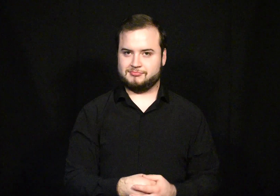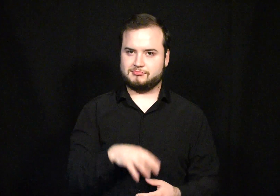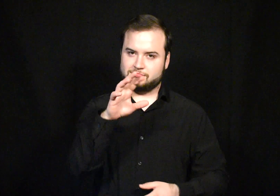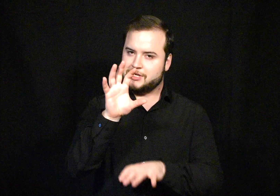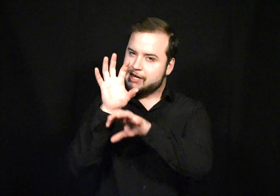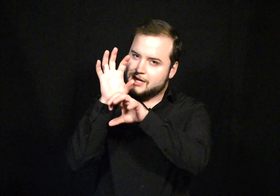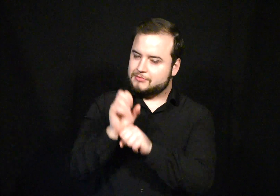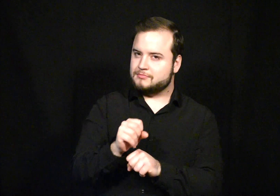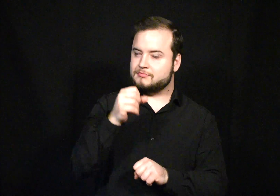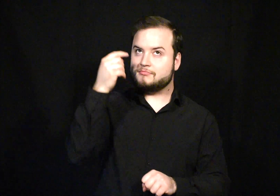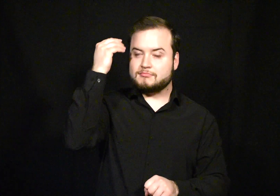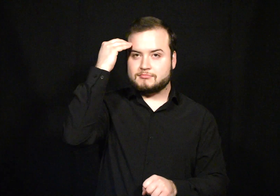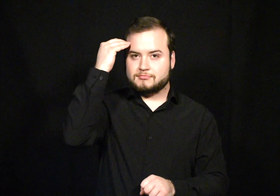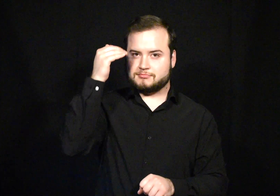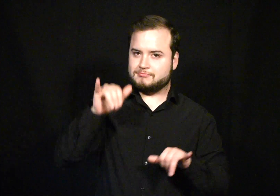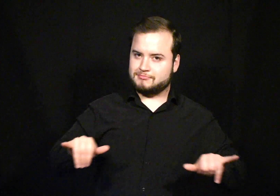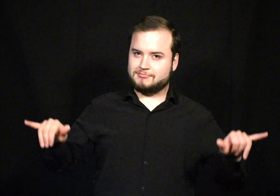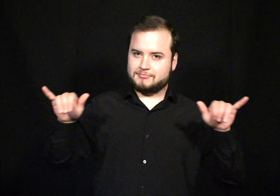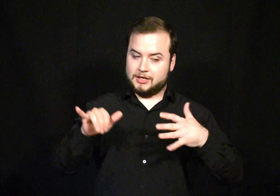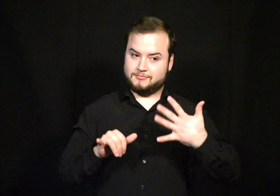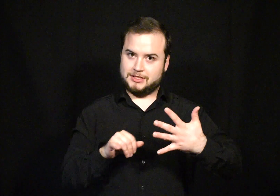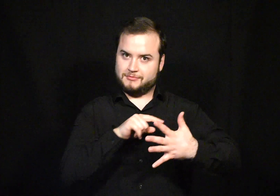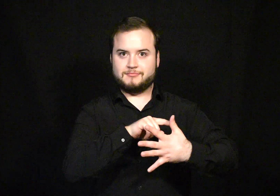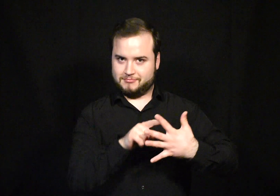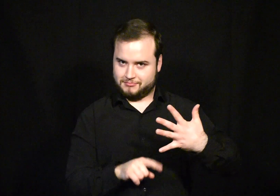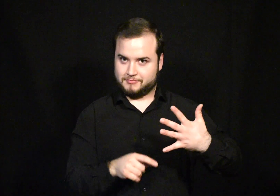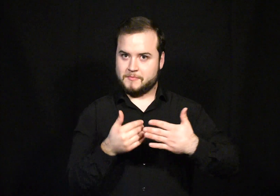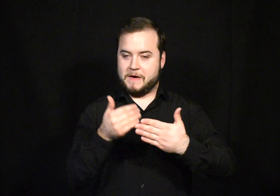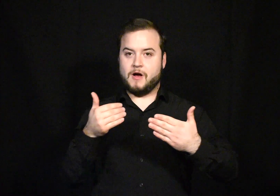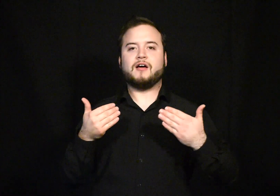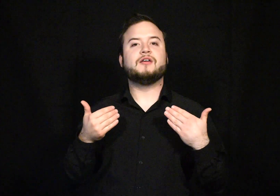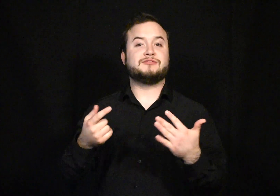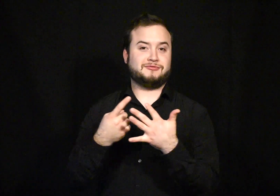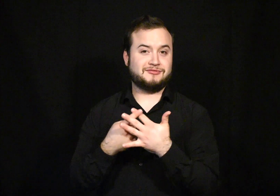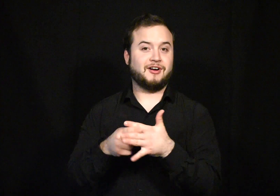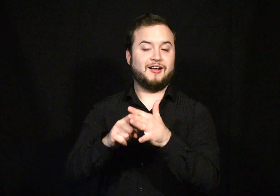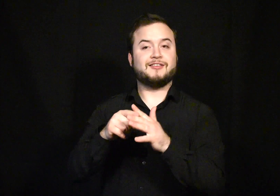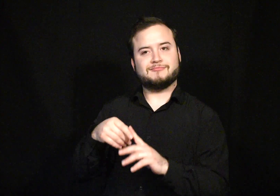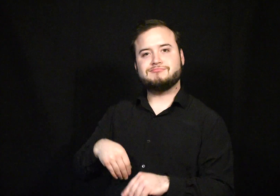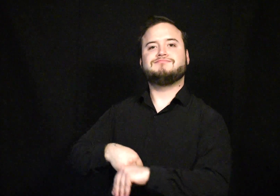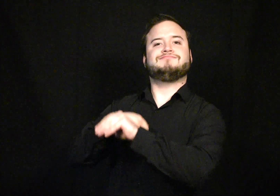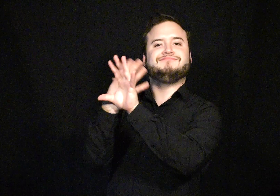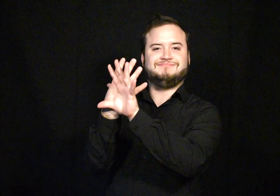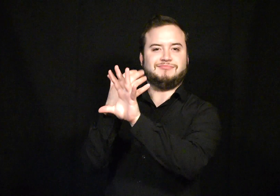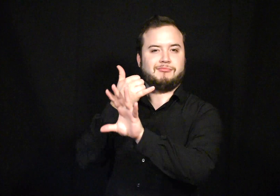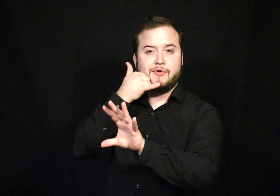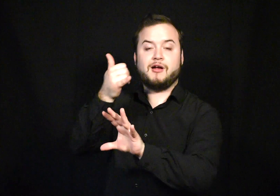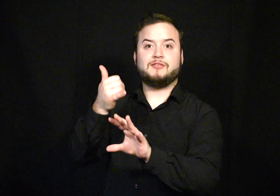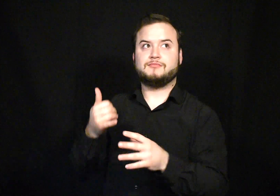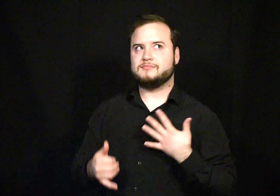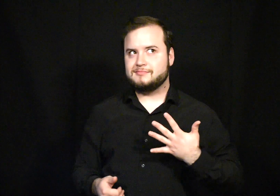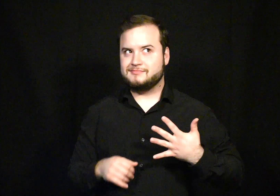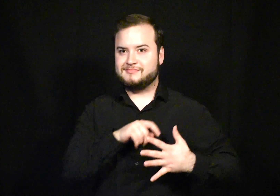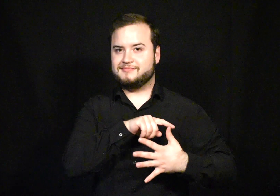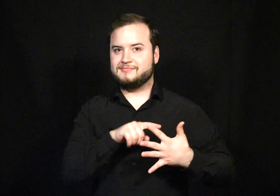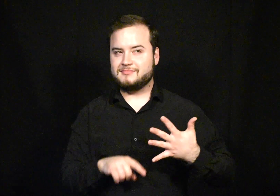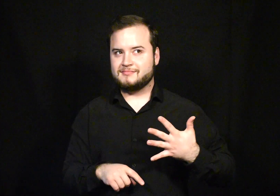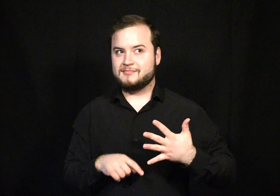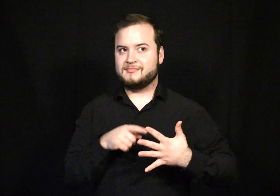Make a habit of reminding yourself of the five considerations when starting a videocall or videoconference